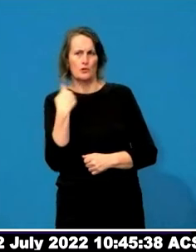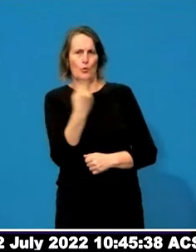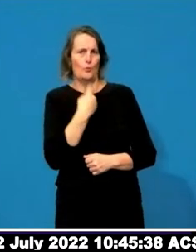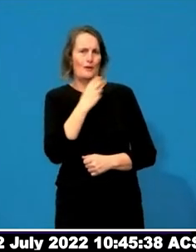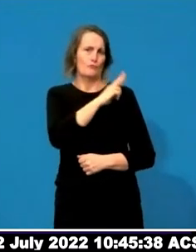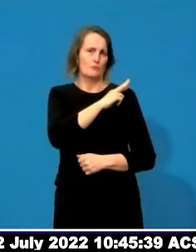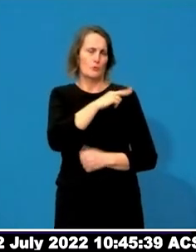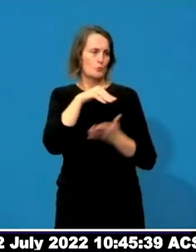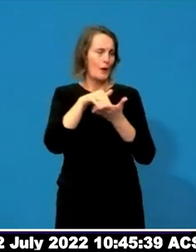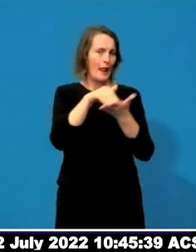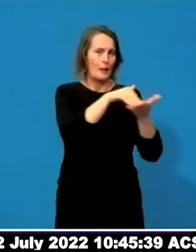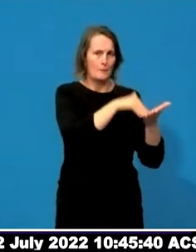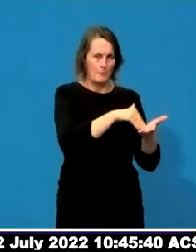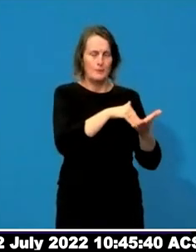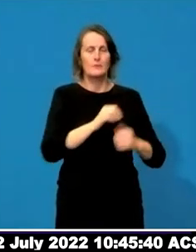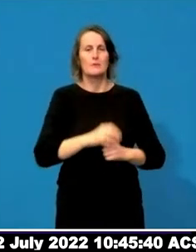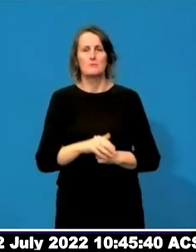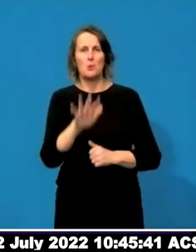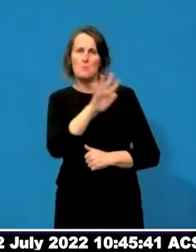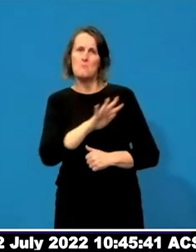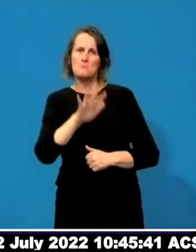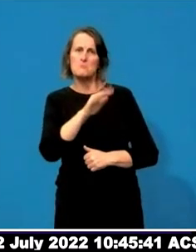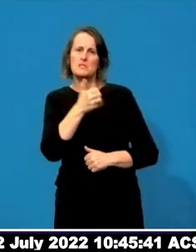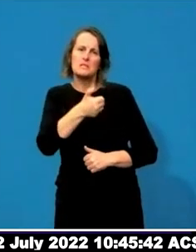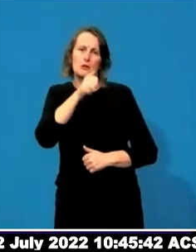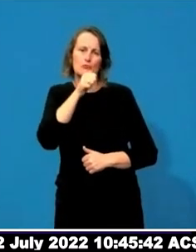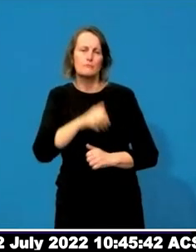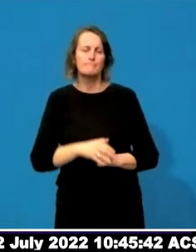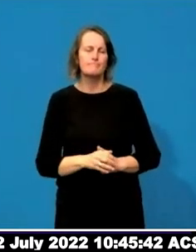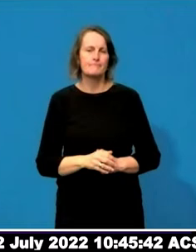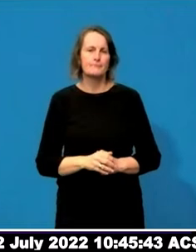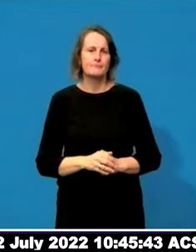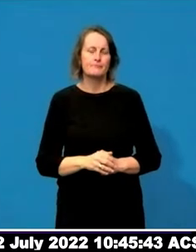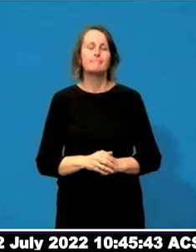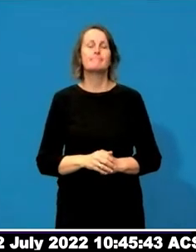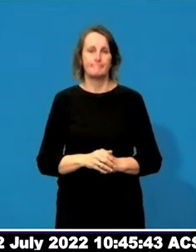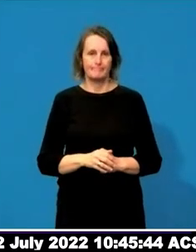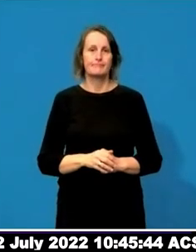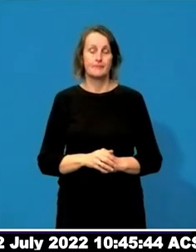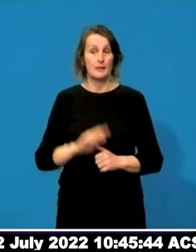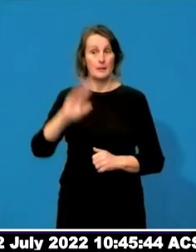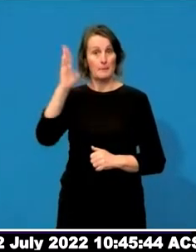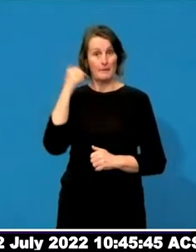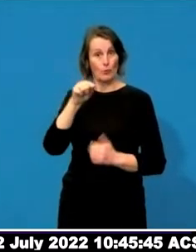But, on average, around 600 people. At the time you made your statement, you outlined in paragraph 11